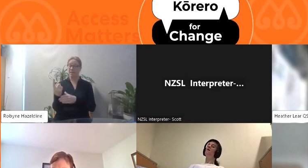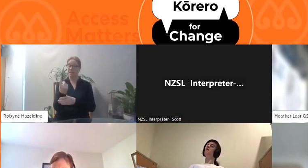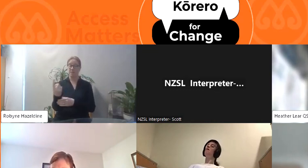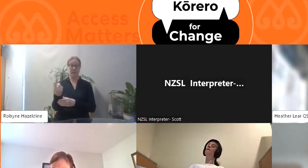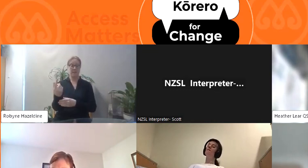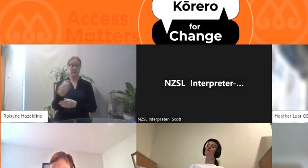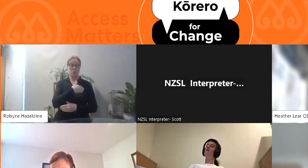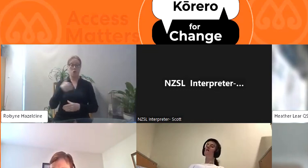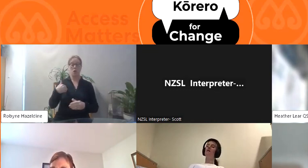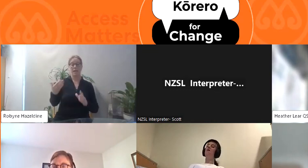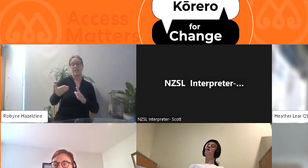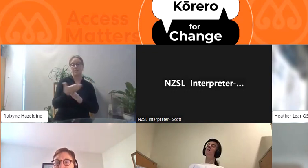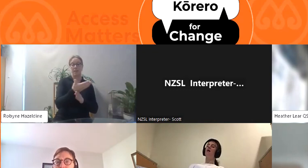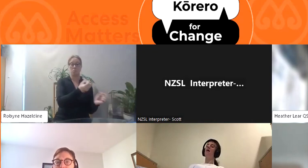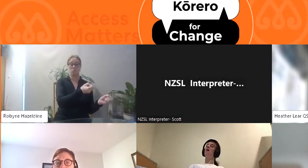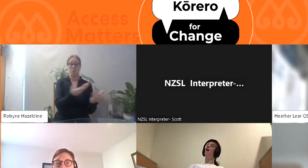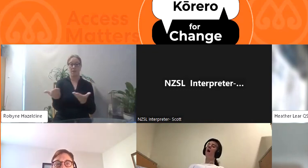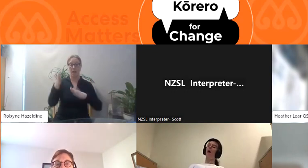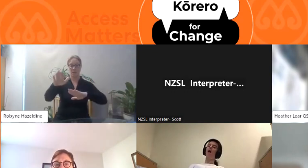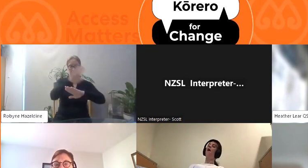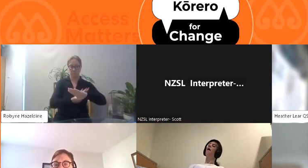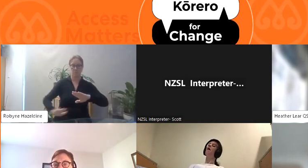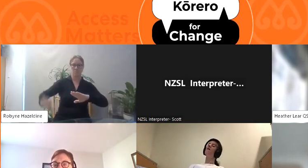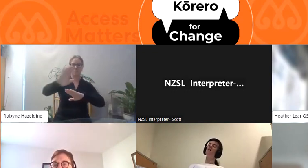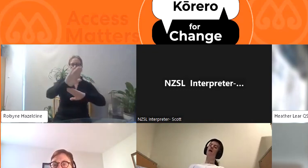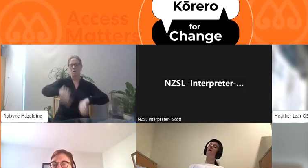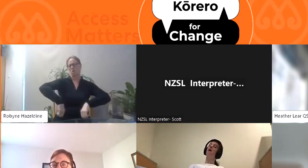the country. It's been a really great pleasure to be part of this